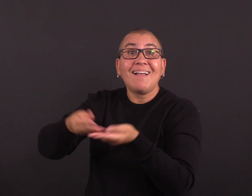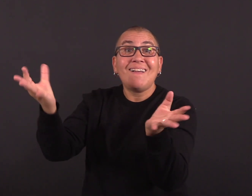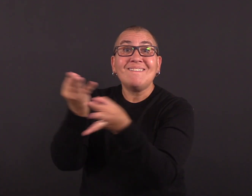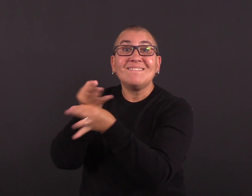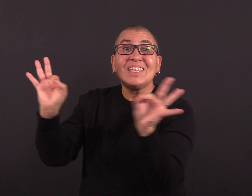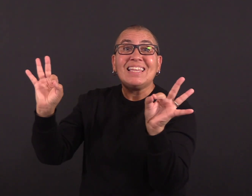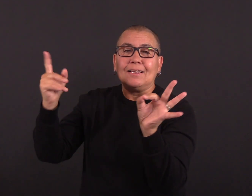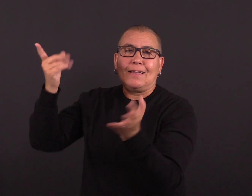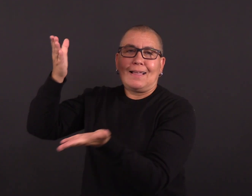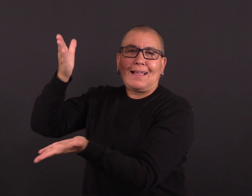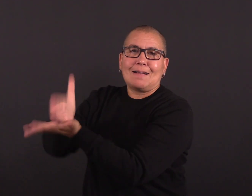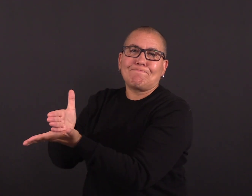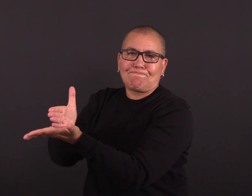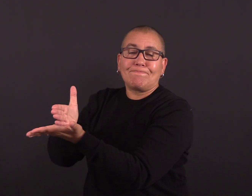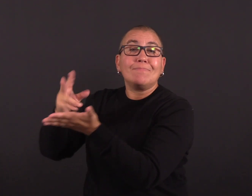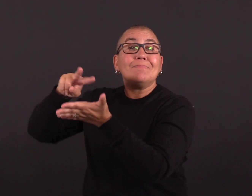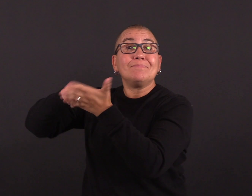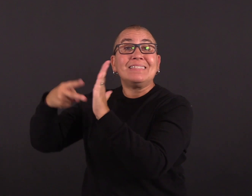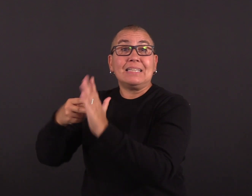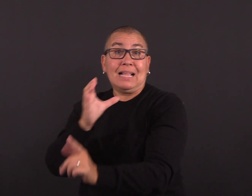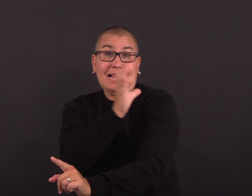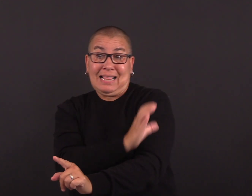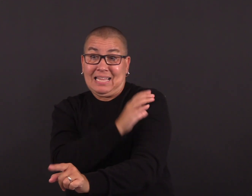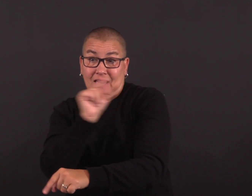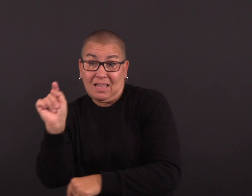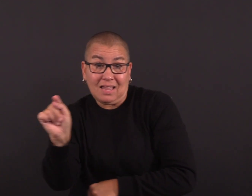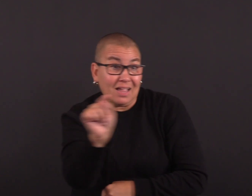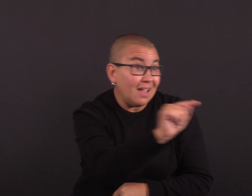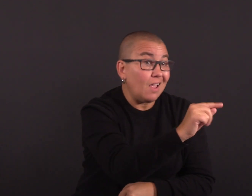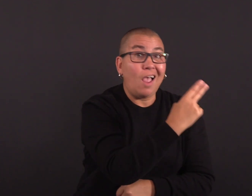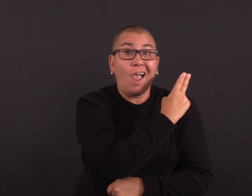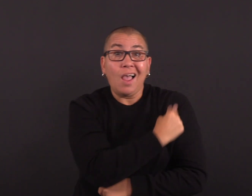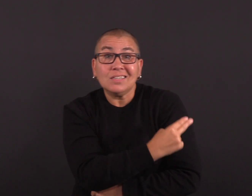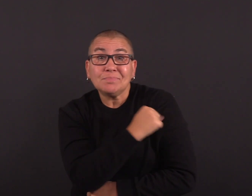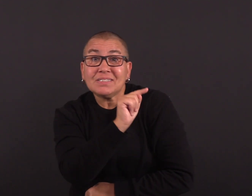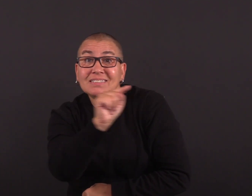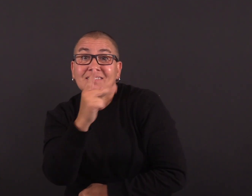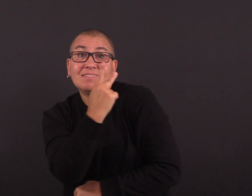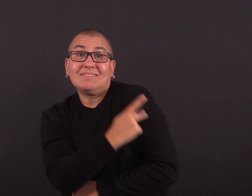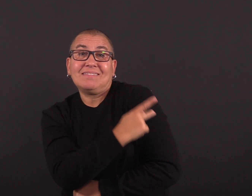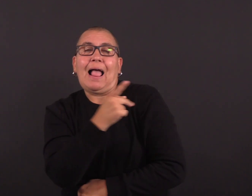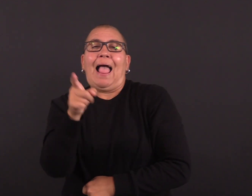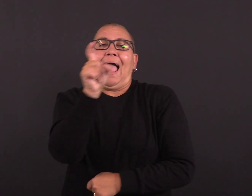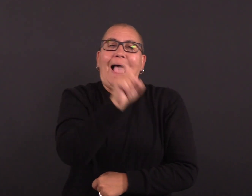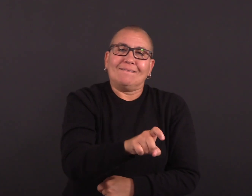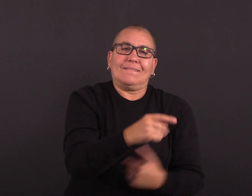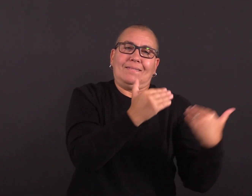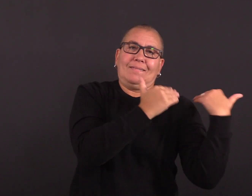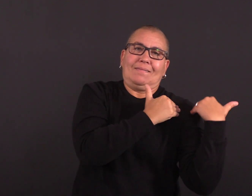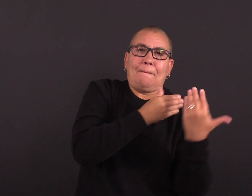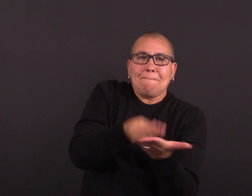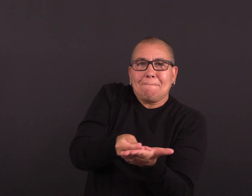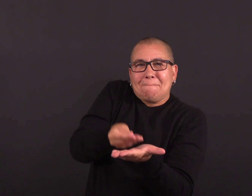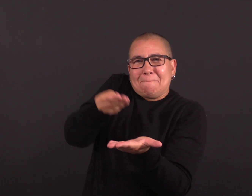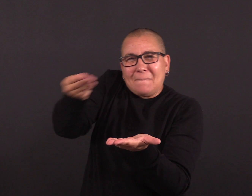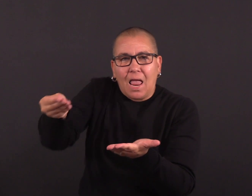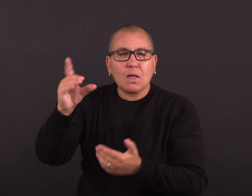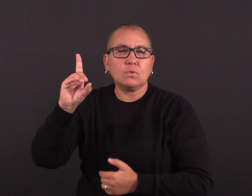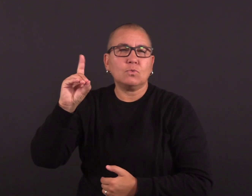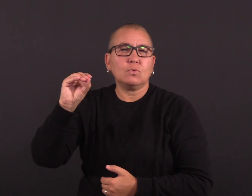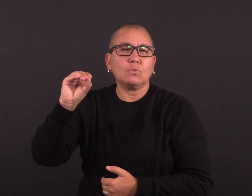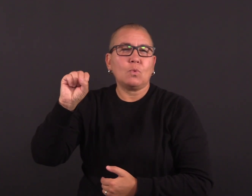Minnesota Department of Health. That could result in some delays and limited appointments early on,